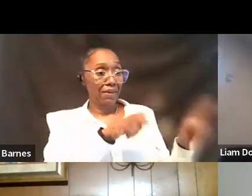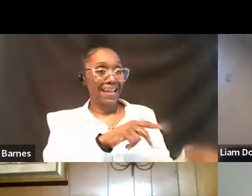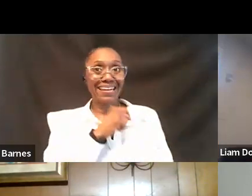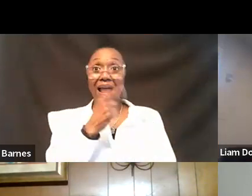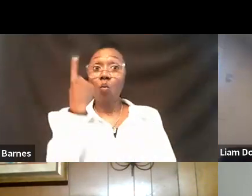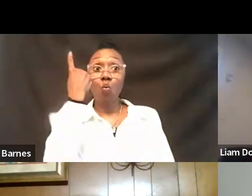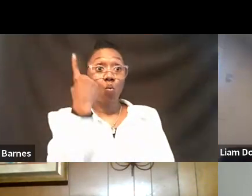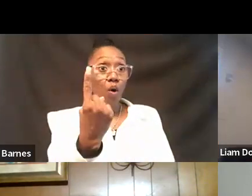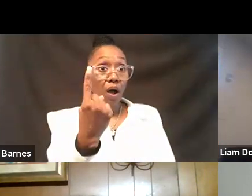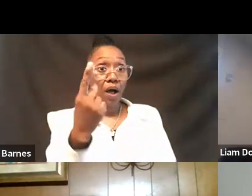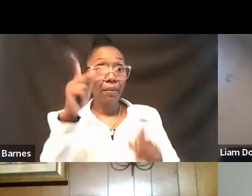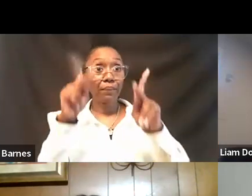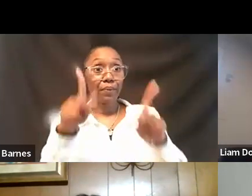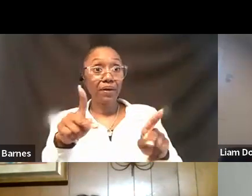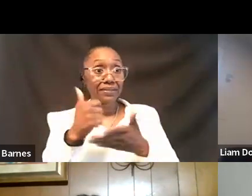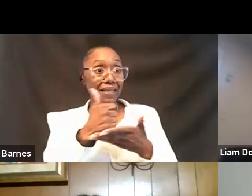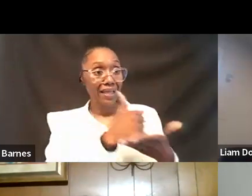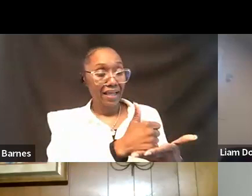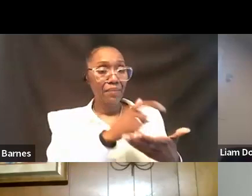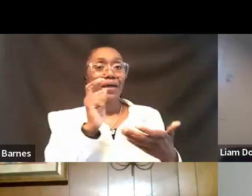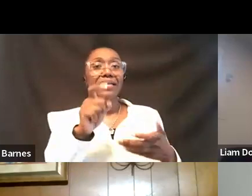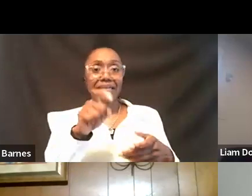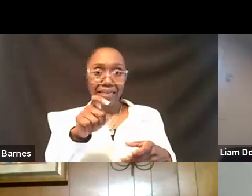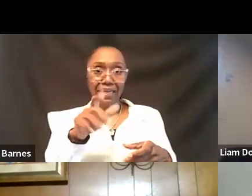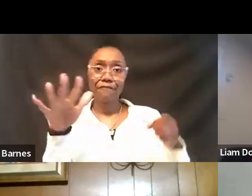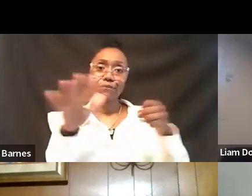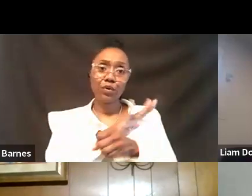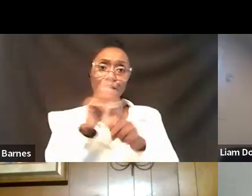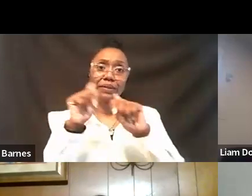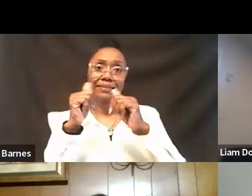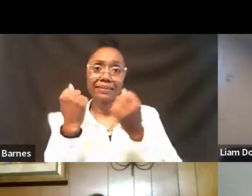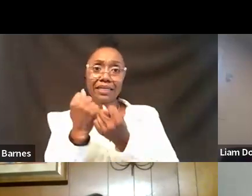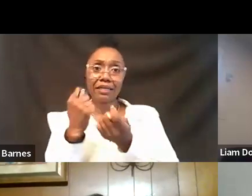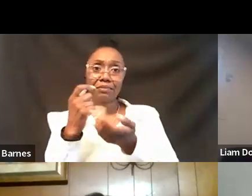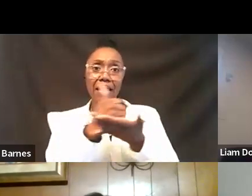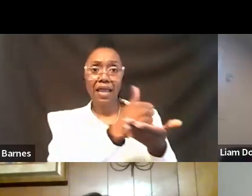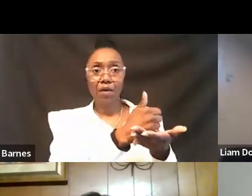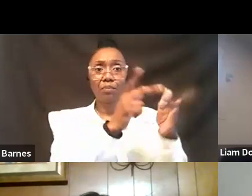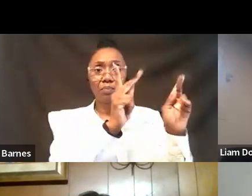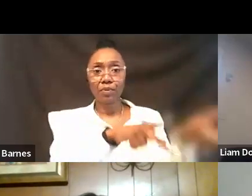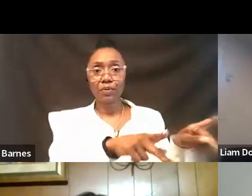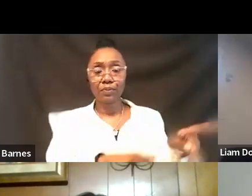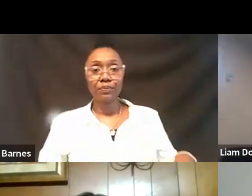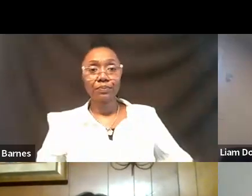It takes a entire team to help somebody.